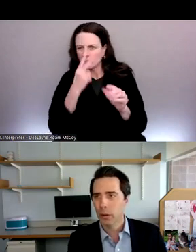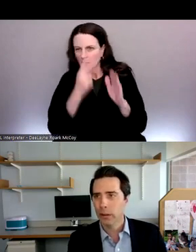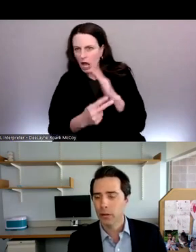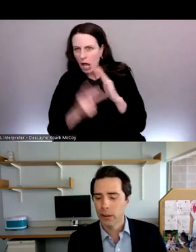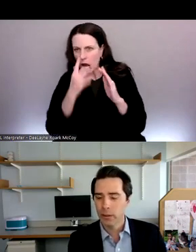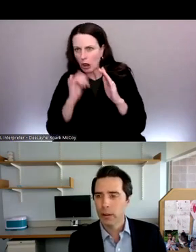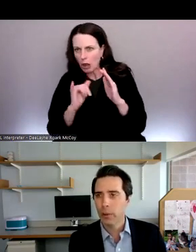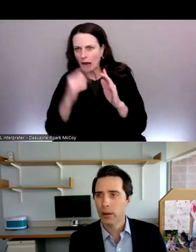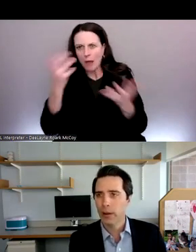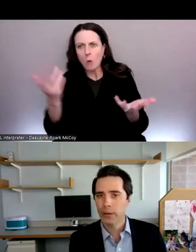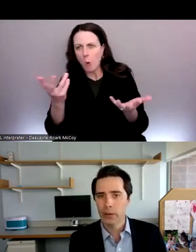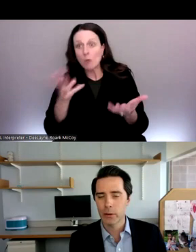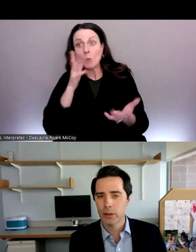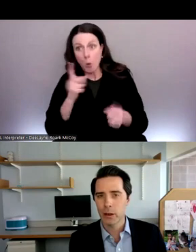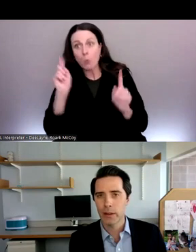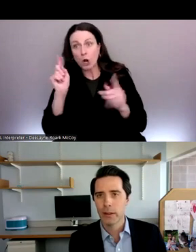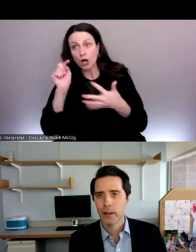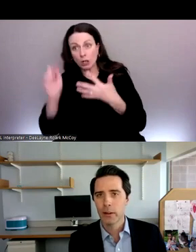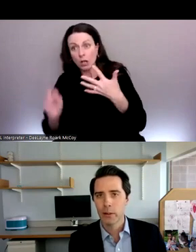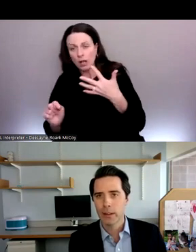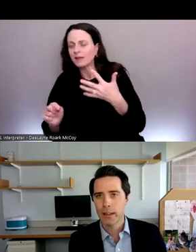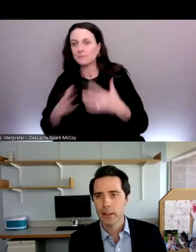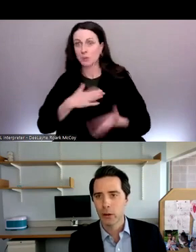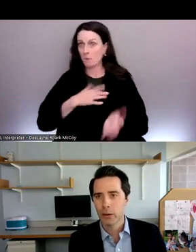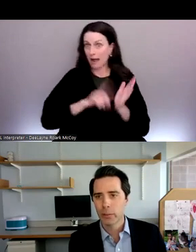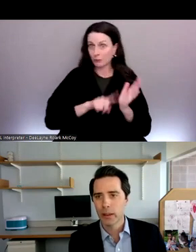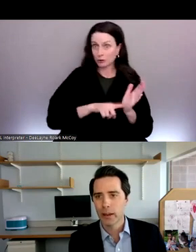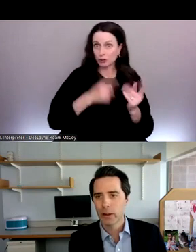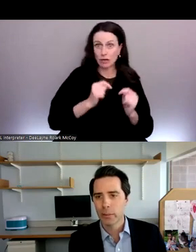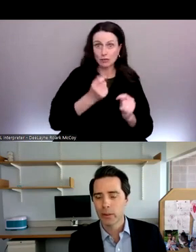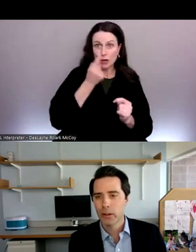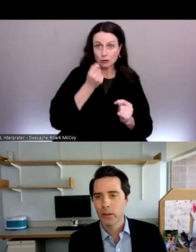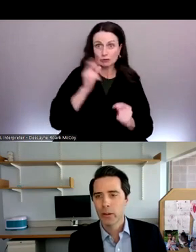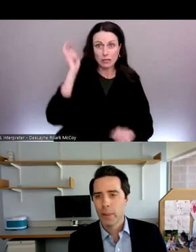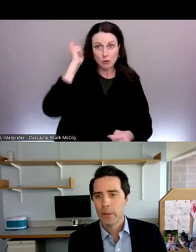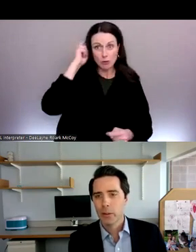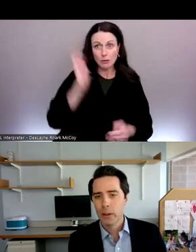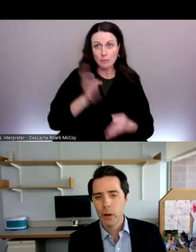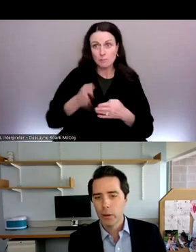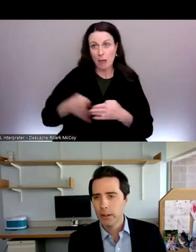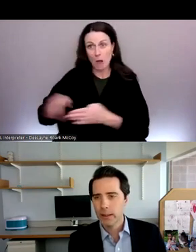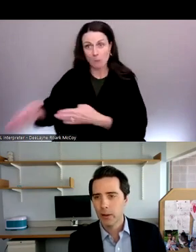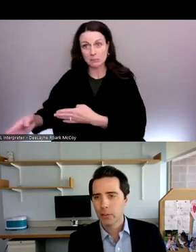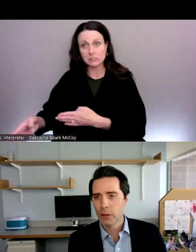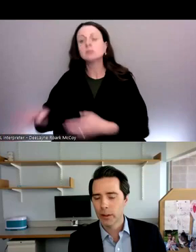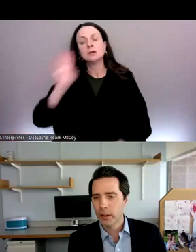going to work and so that's a big part of my research is try to understand these cochlear implant outcomes